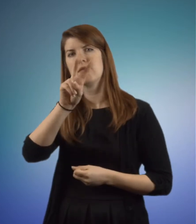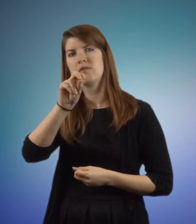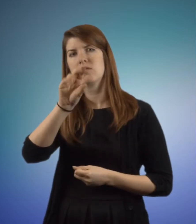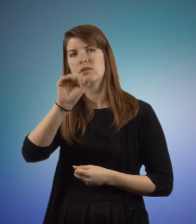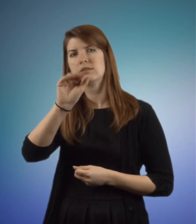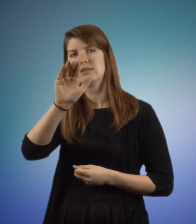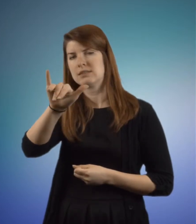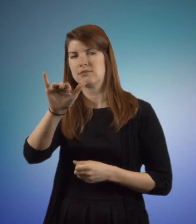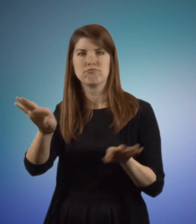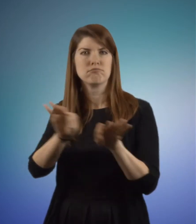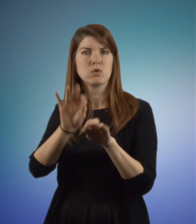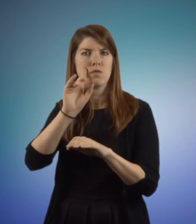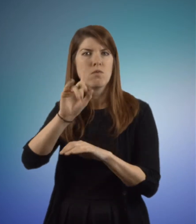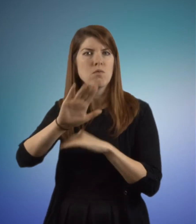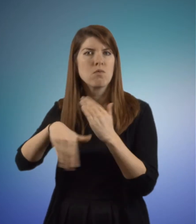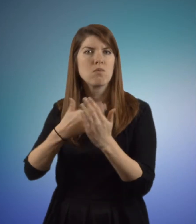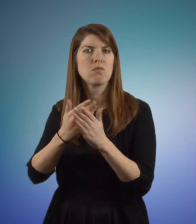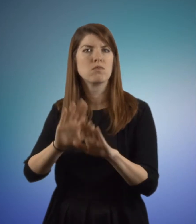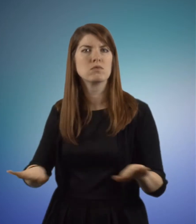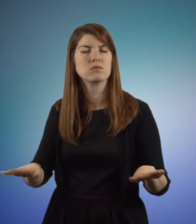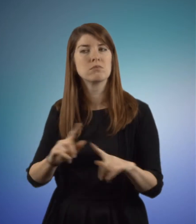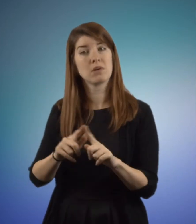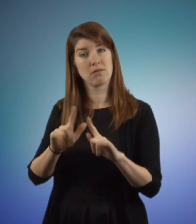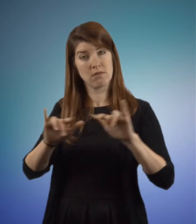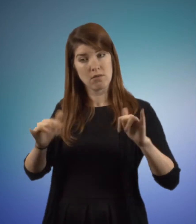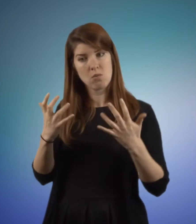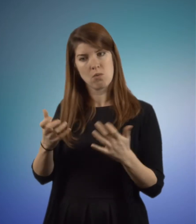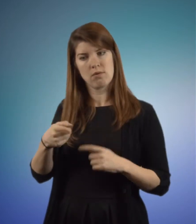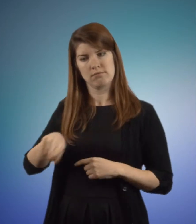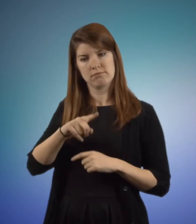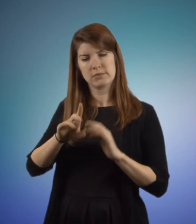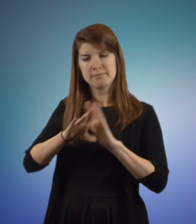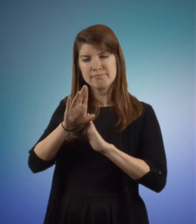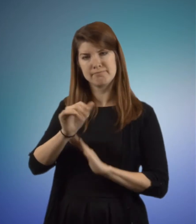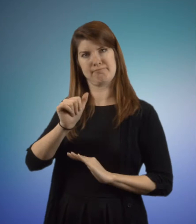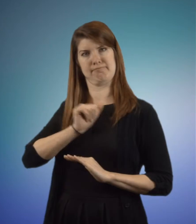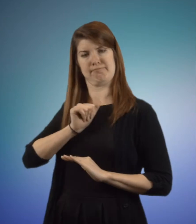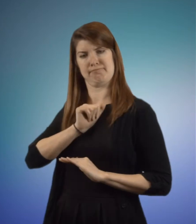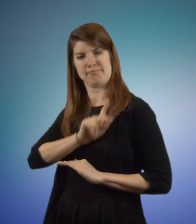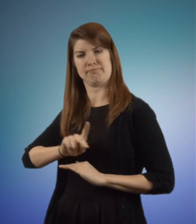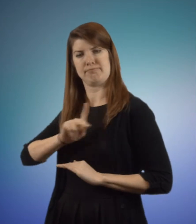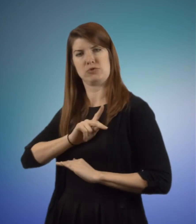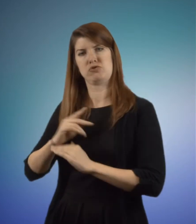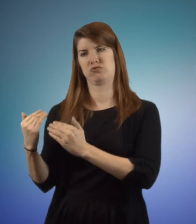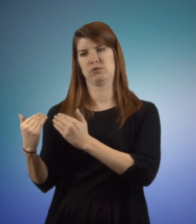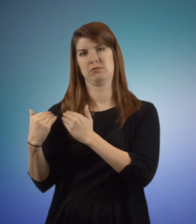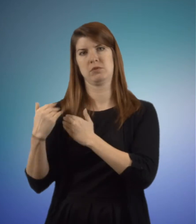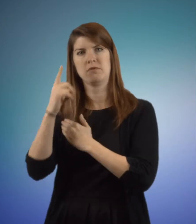That we want our children to be able to develop personal responsibility for their actions.